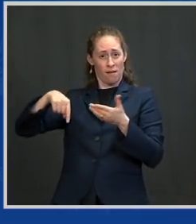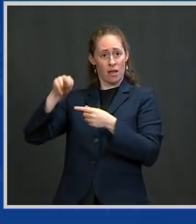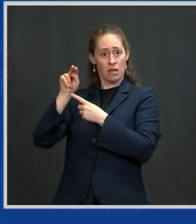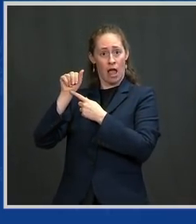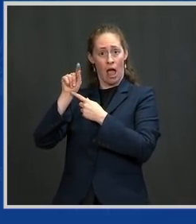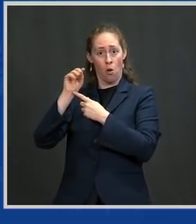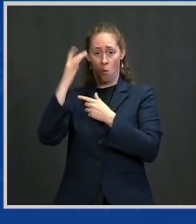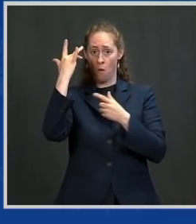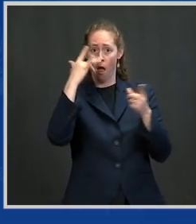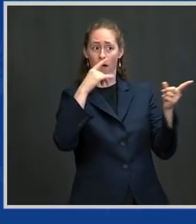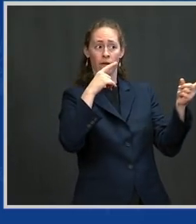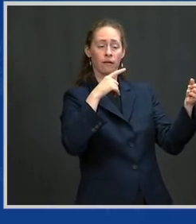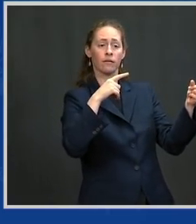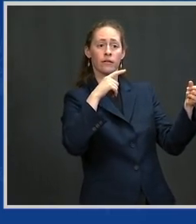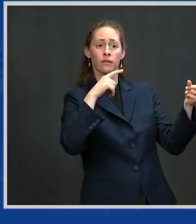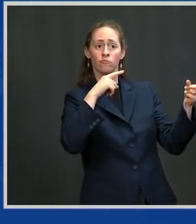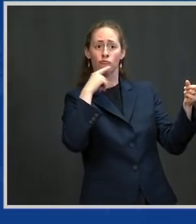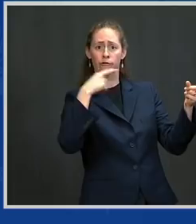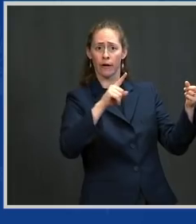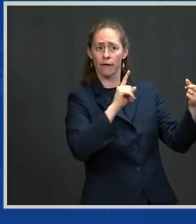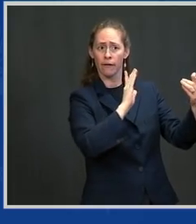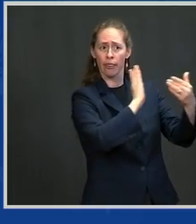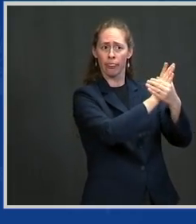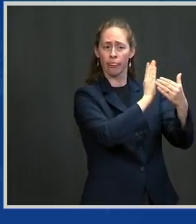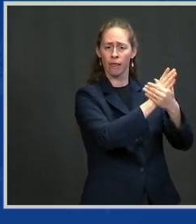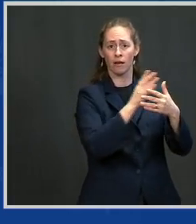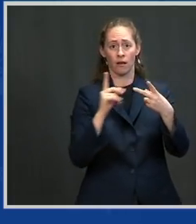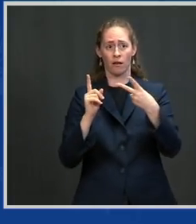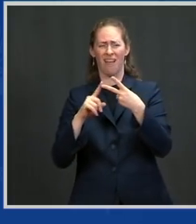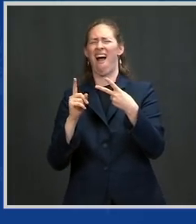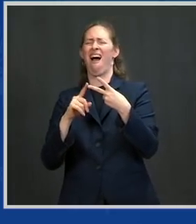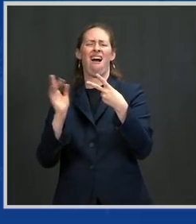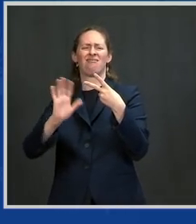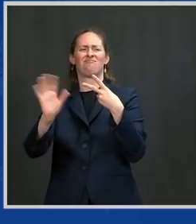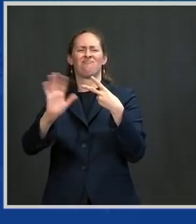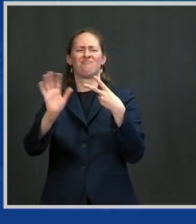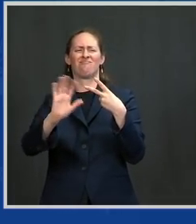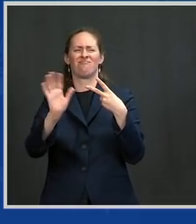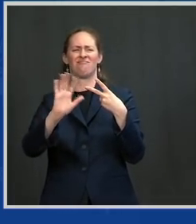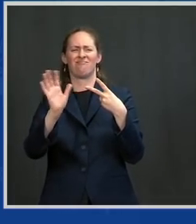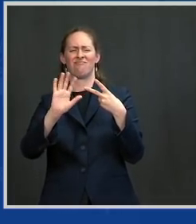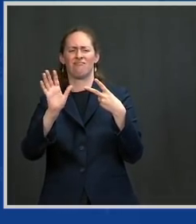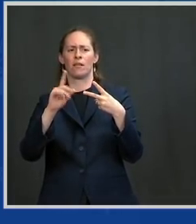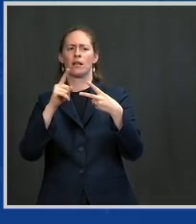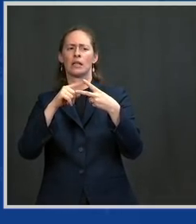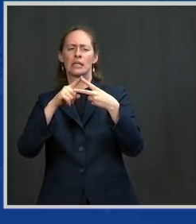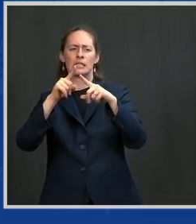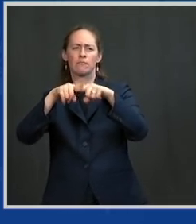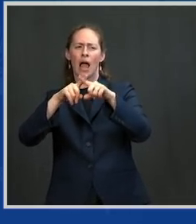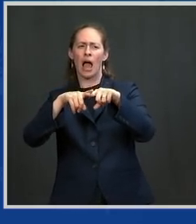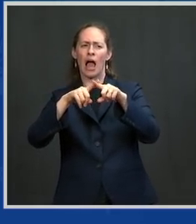The President: The second question is -- the answer is no. The first question: It depends on whether they meet the criteria.